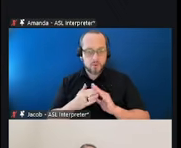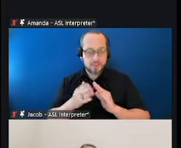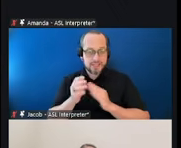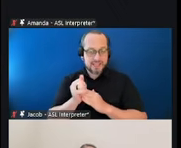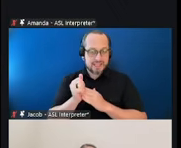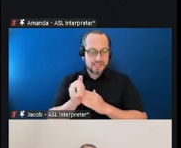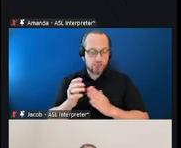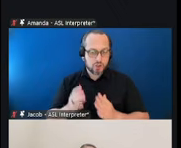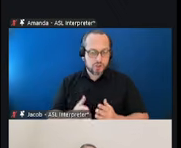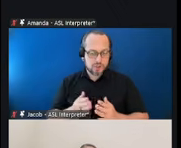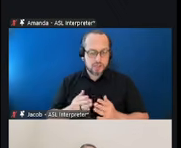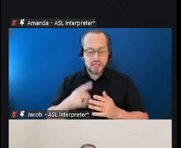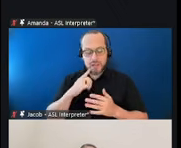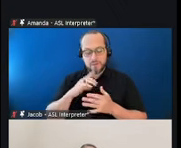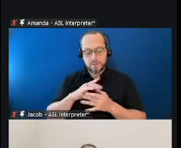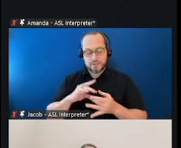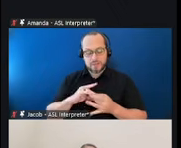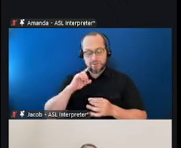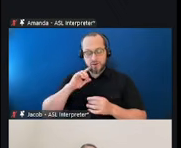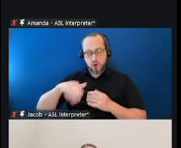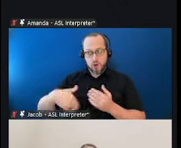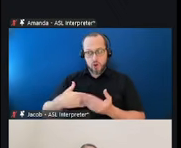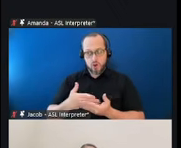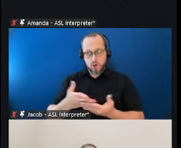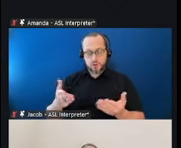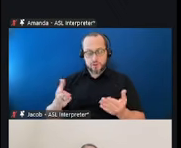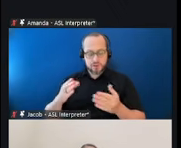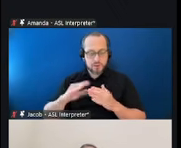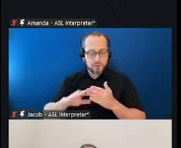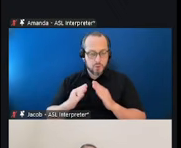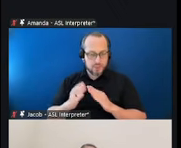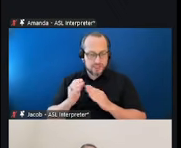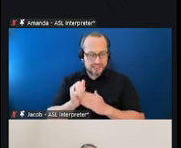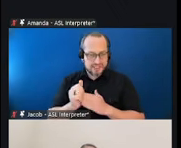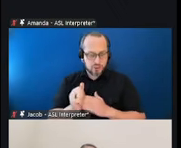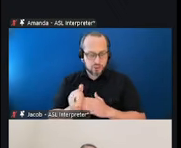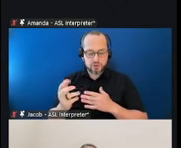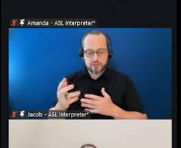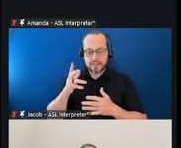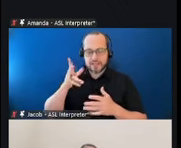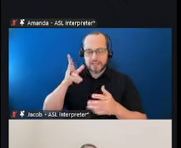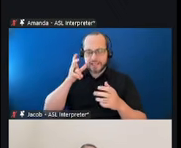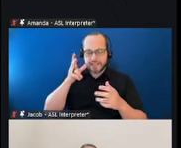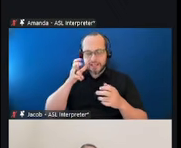for all the community leaders listening or or participating in this webinar, uh the outreach